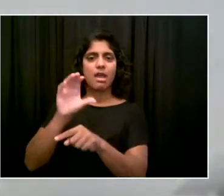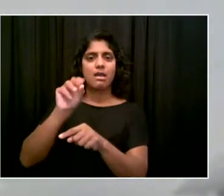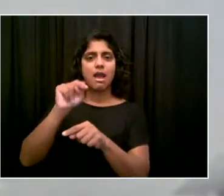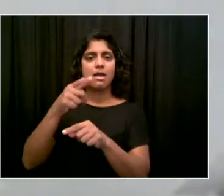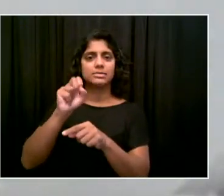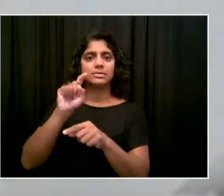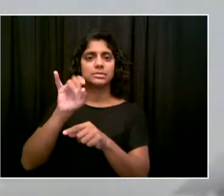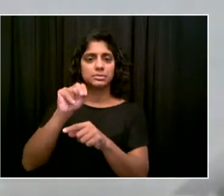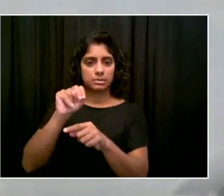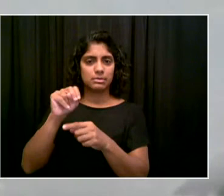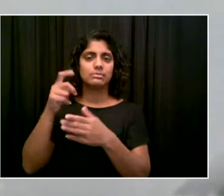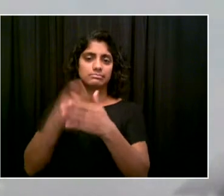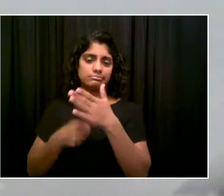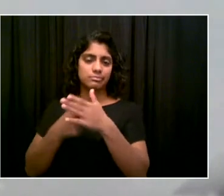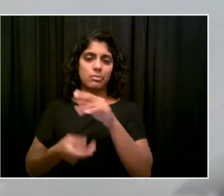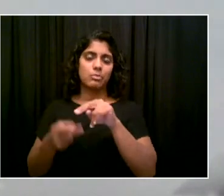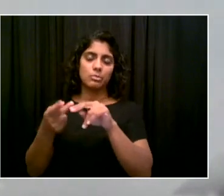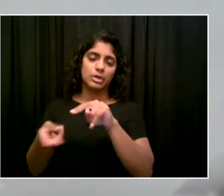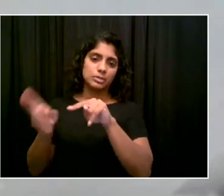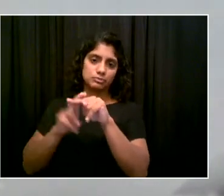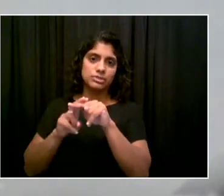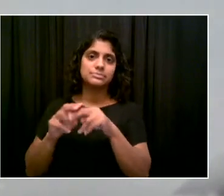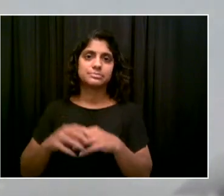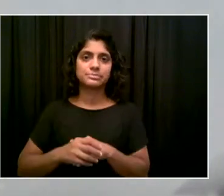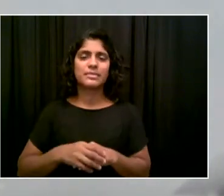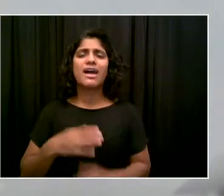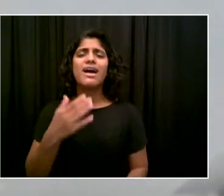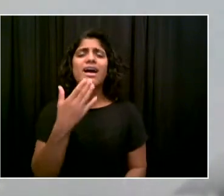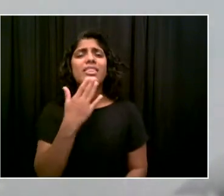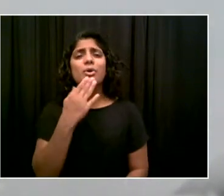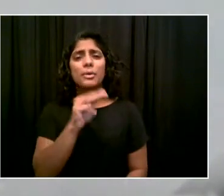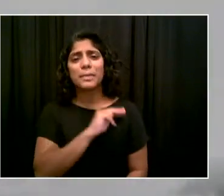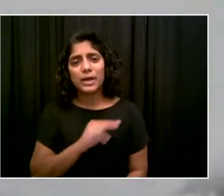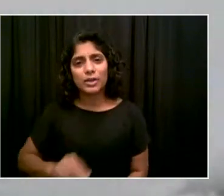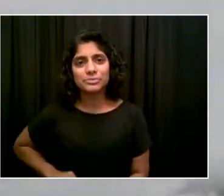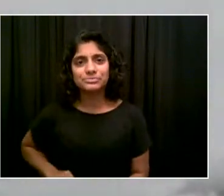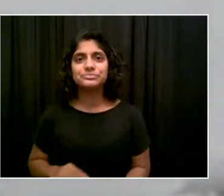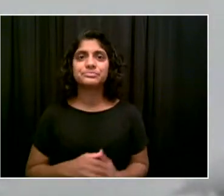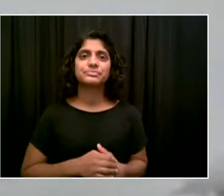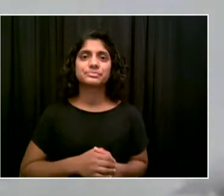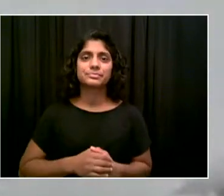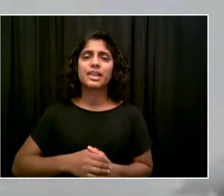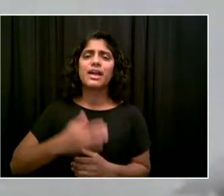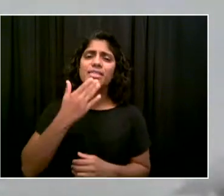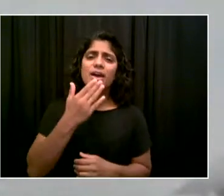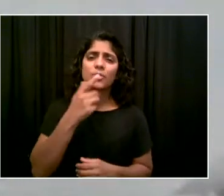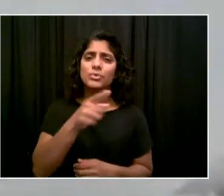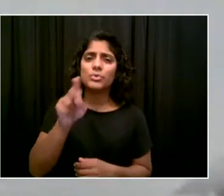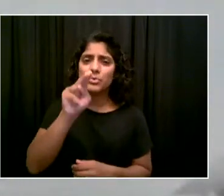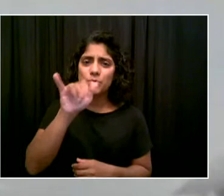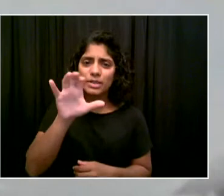THIS PROGRAM. WE ARE VERY GRATEFUL THE CITY THAT WE DEMAND THAT CONGESTION